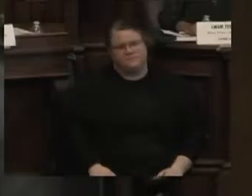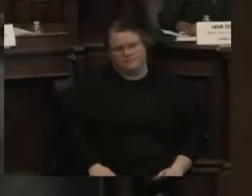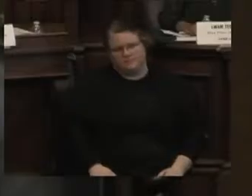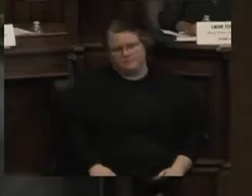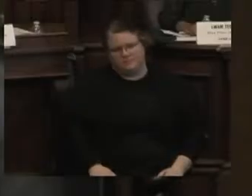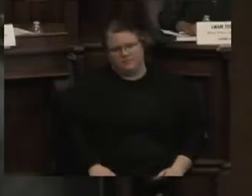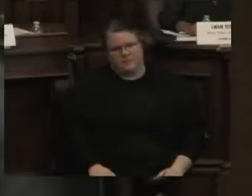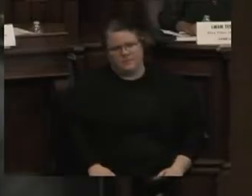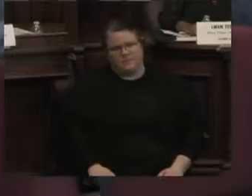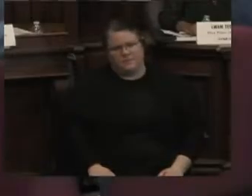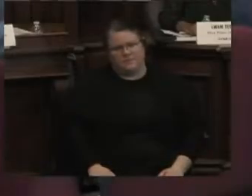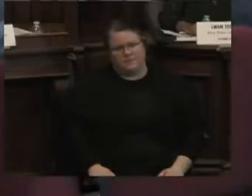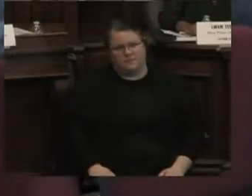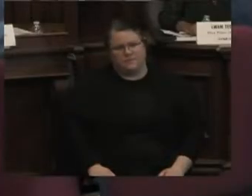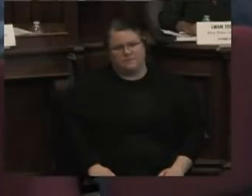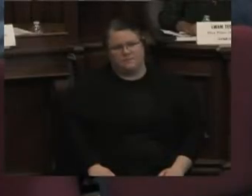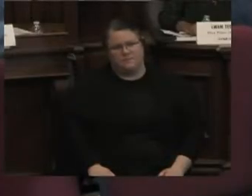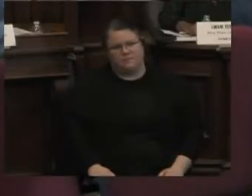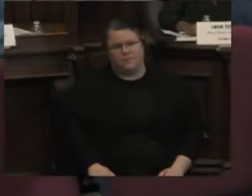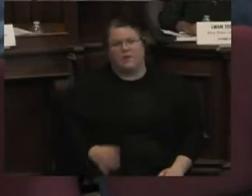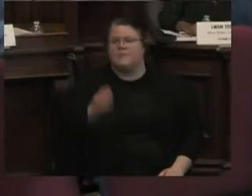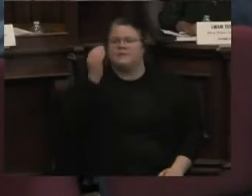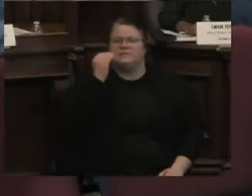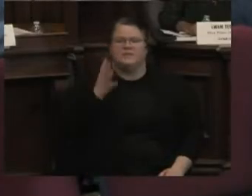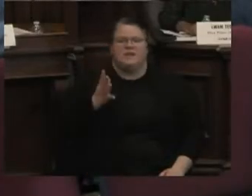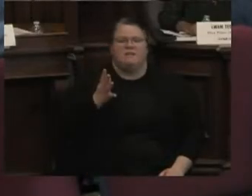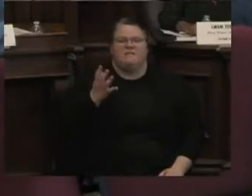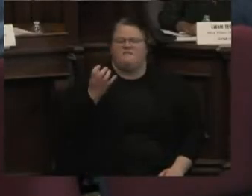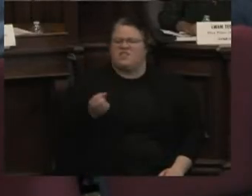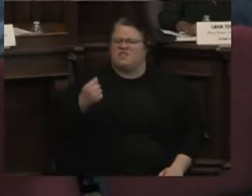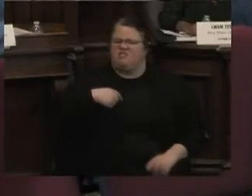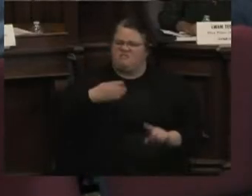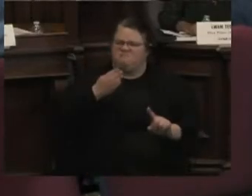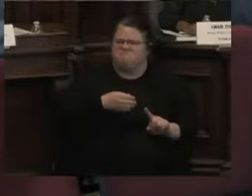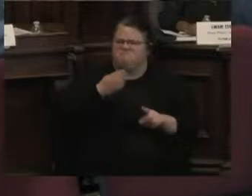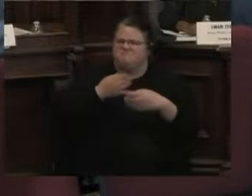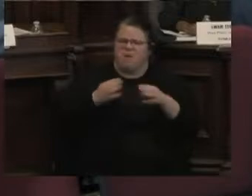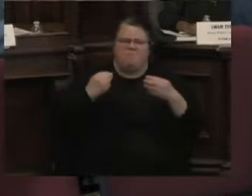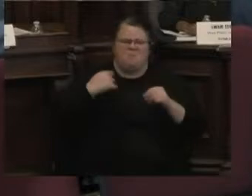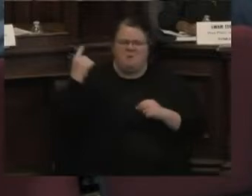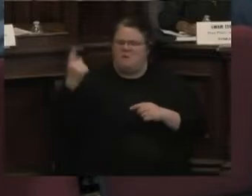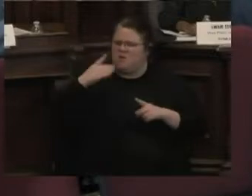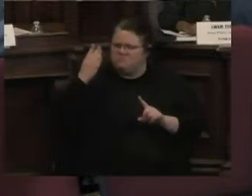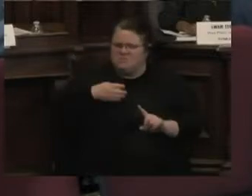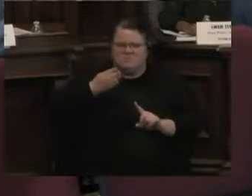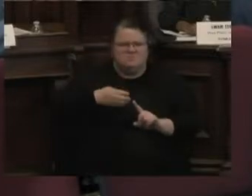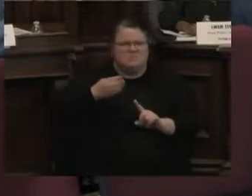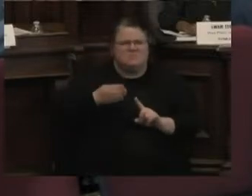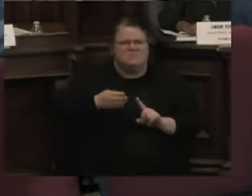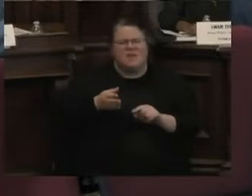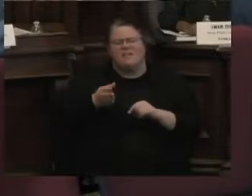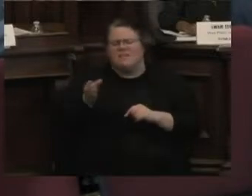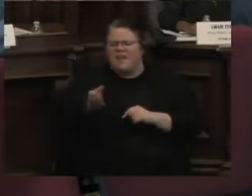conversations with people who are in need. You know what? I appreciate that because I, when